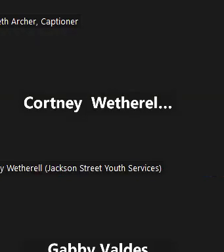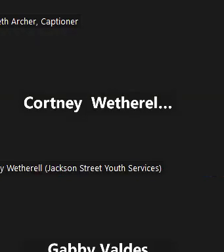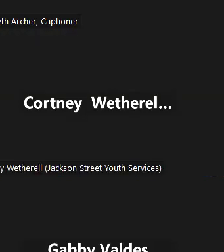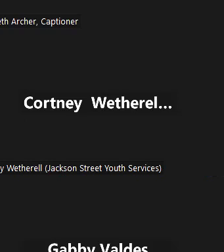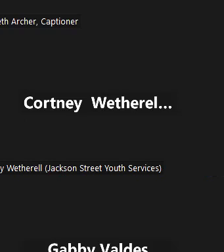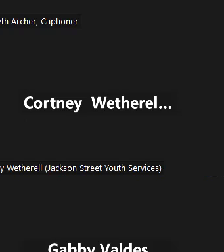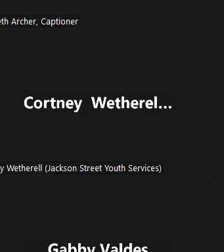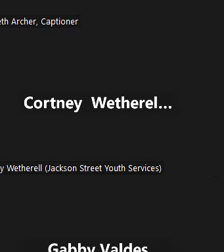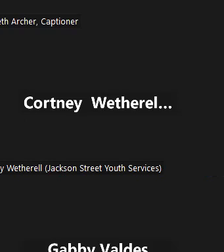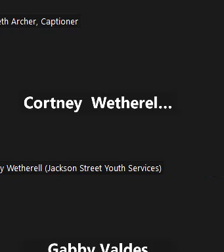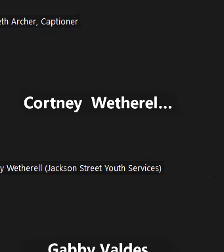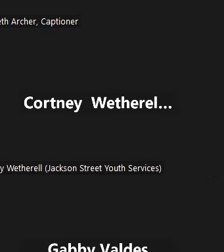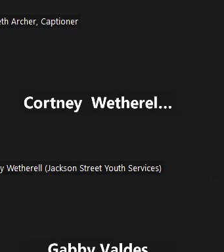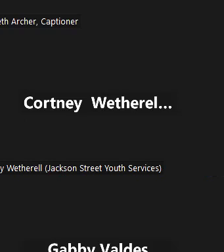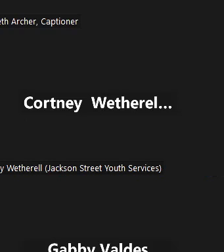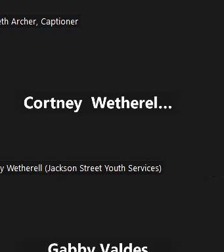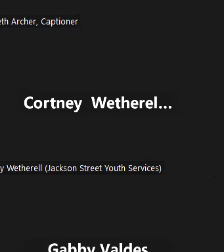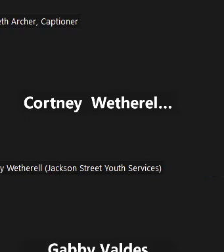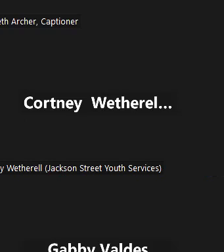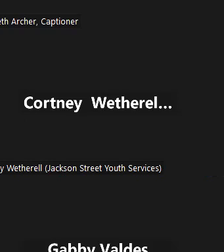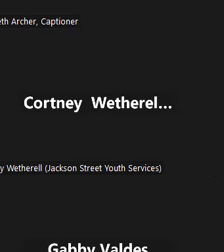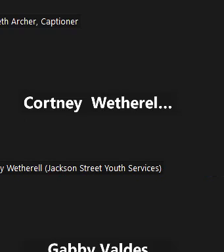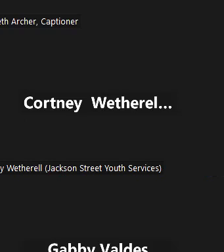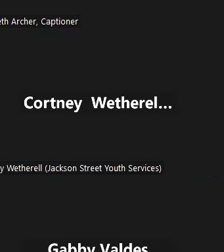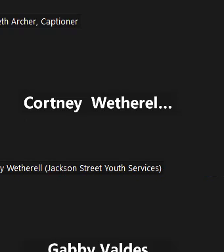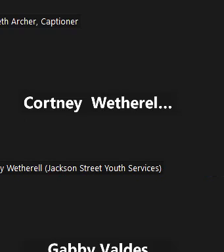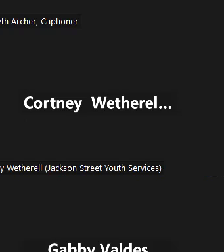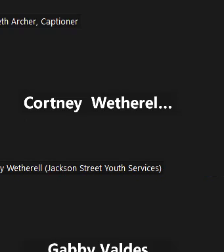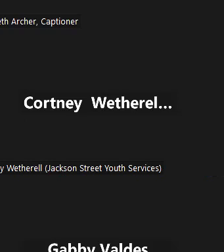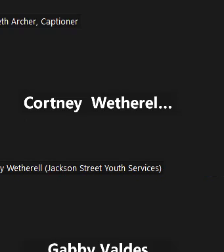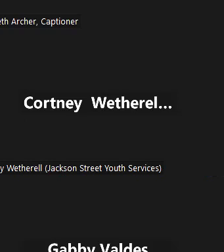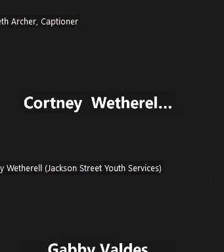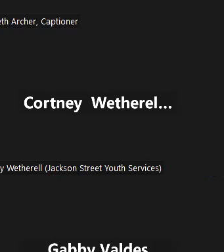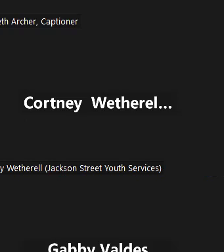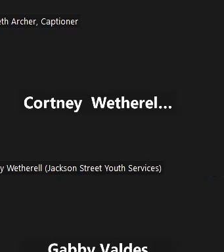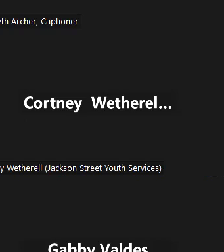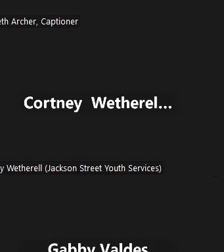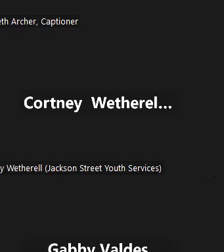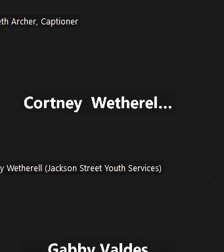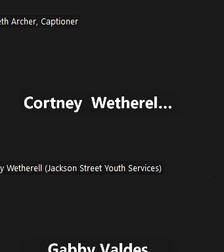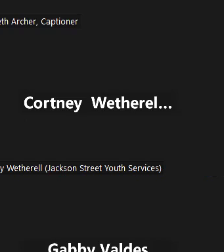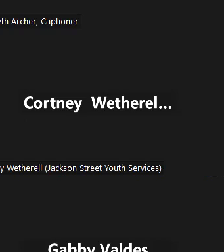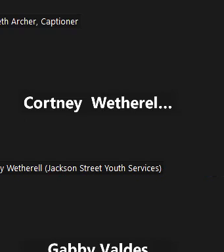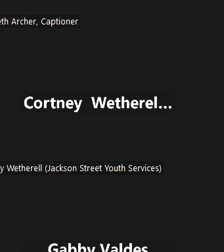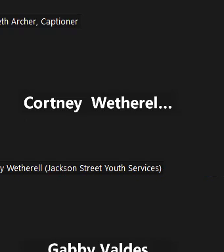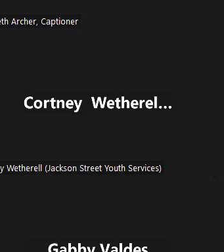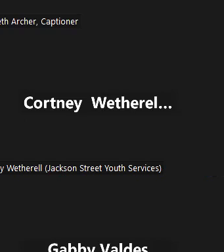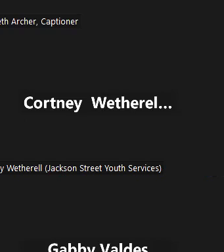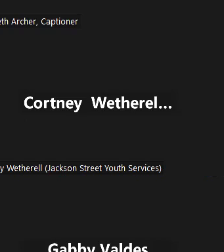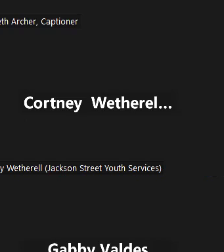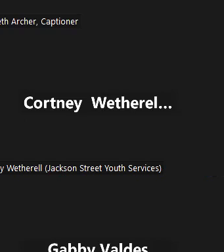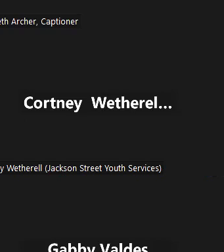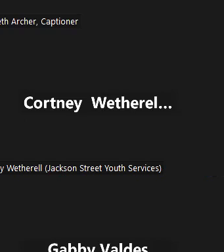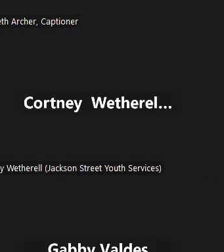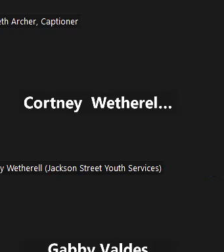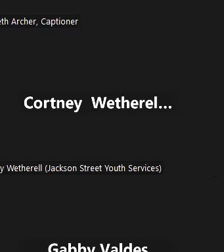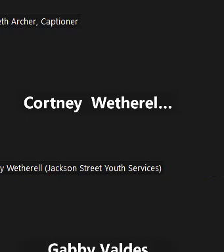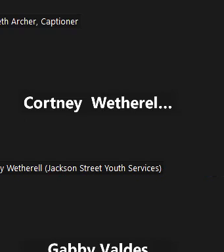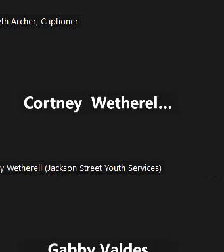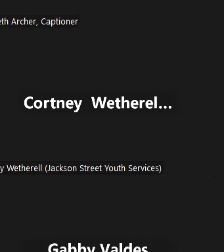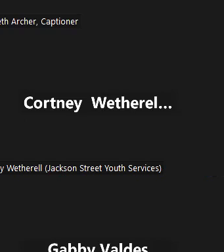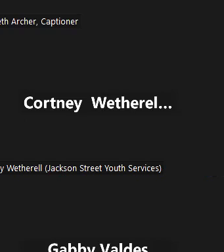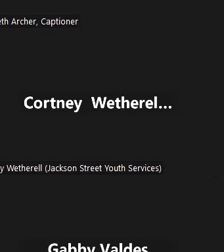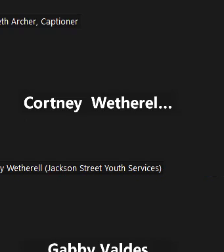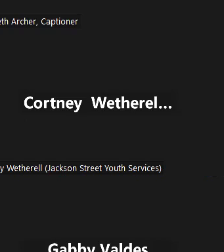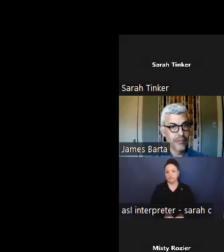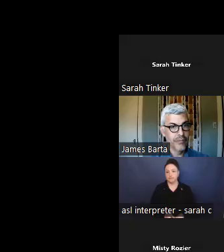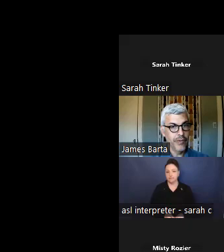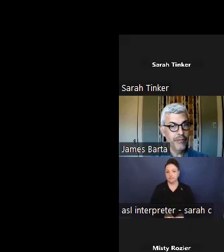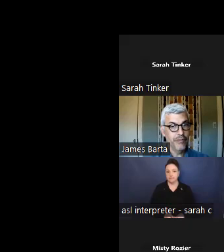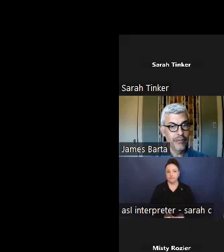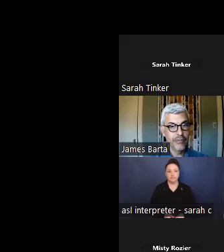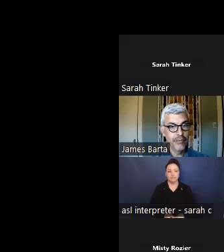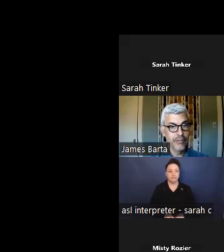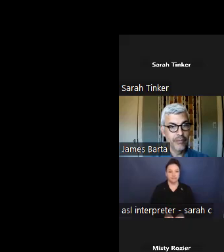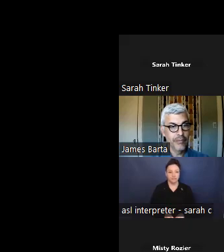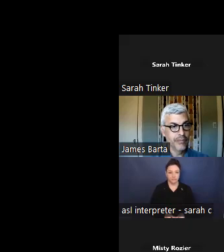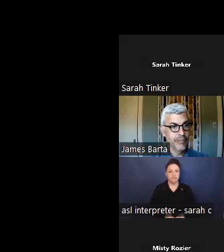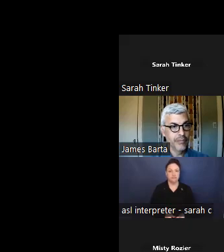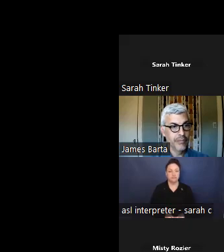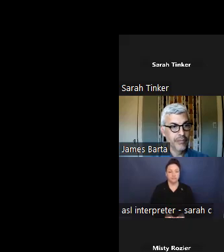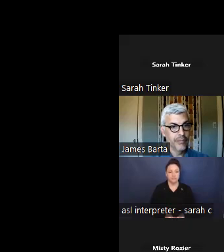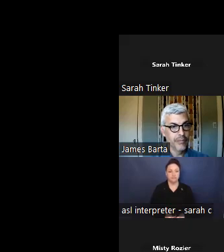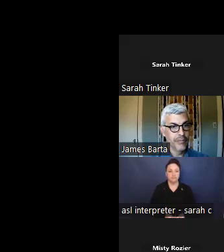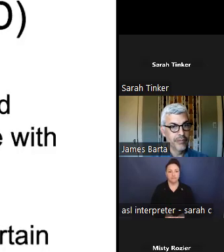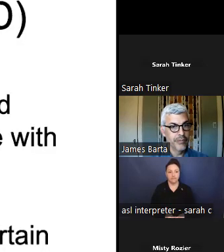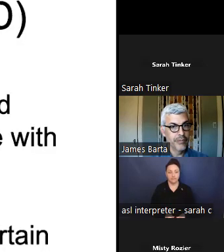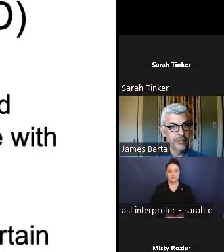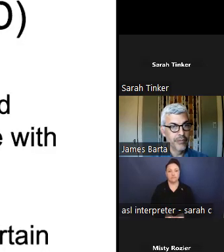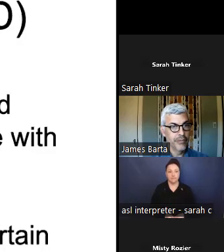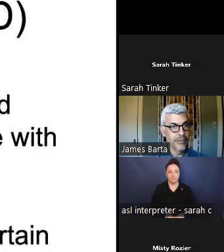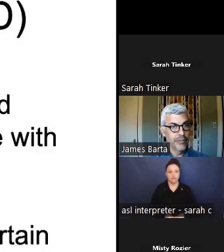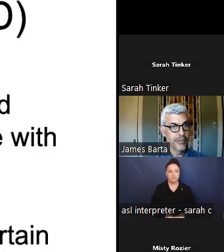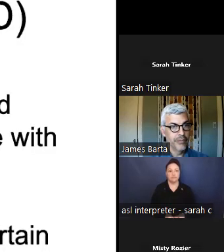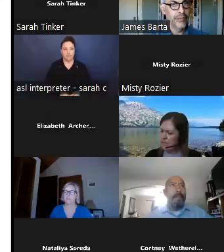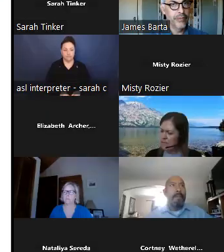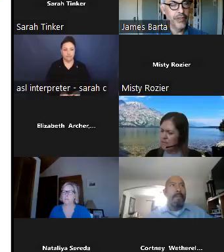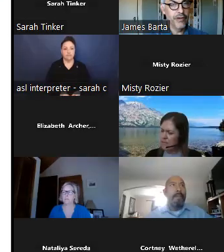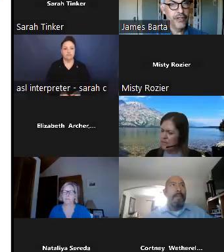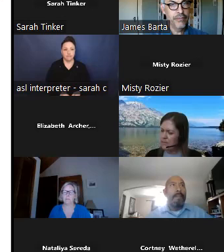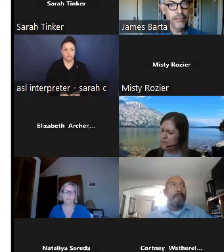Okay. Are you able to see the slide? No. Not yet. There it is.